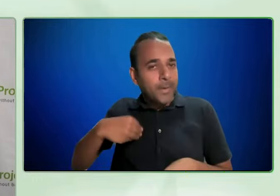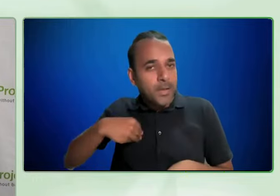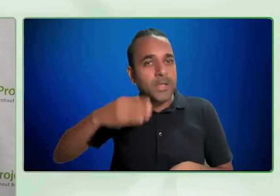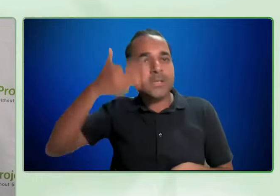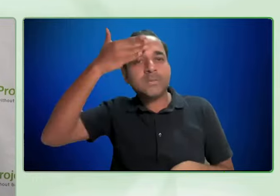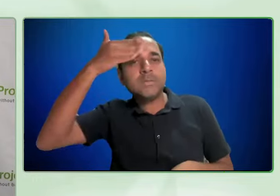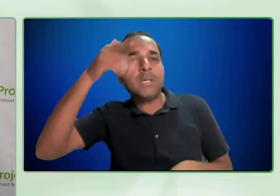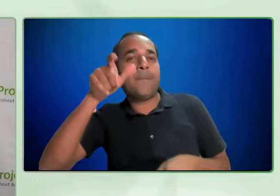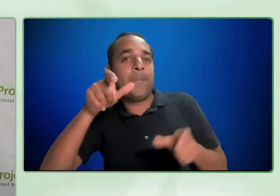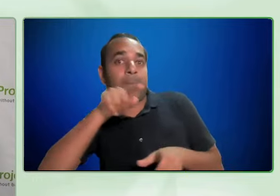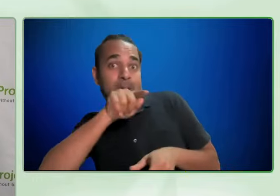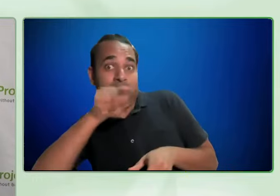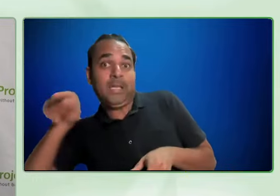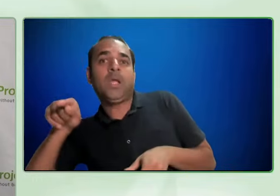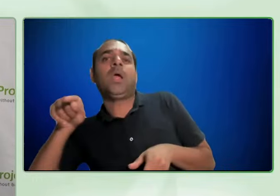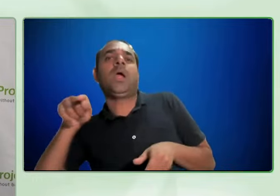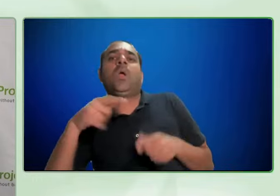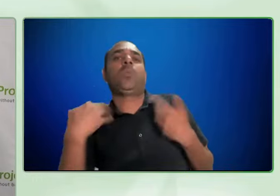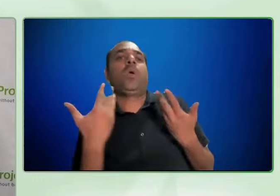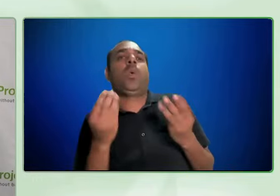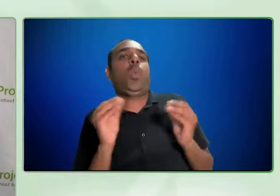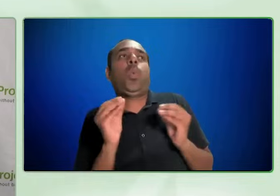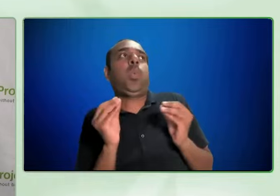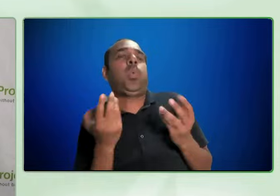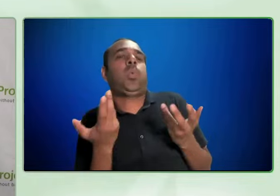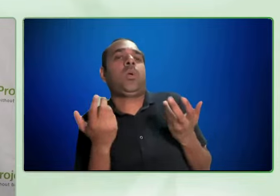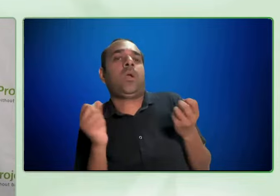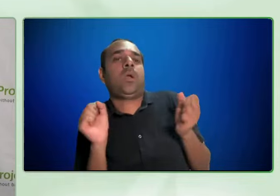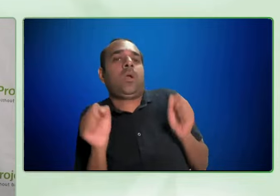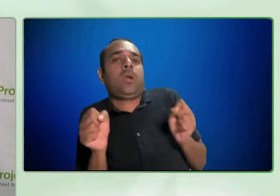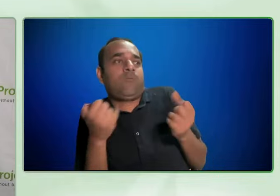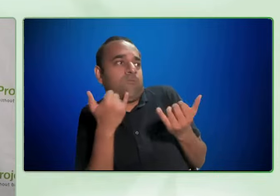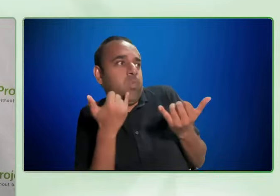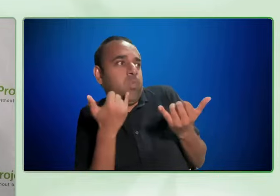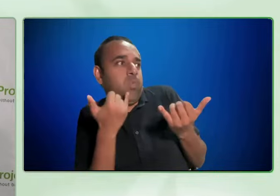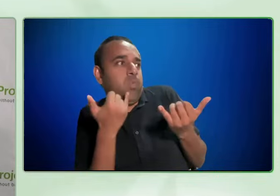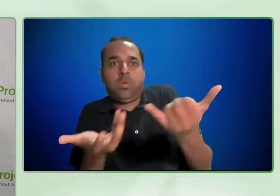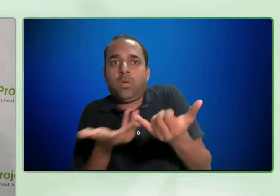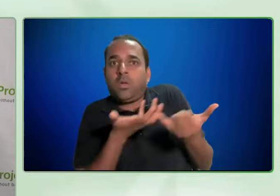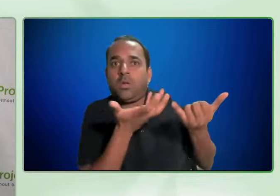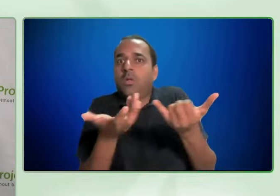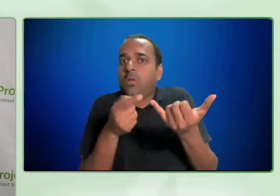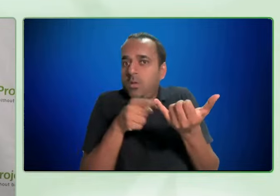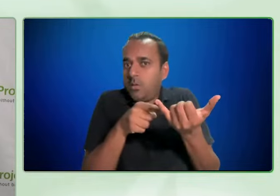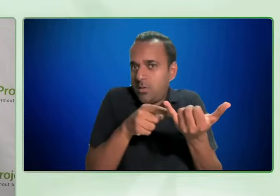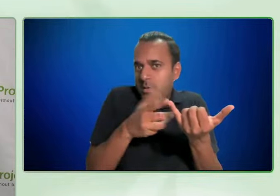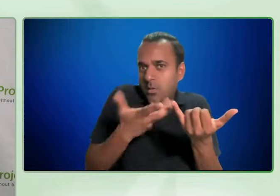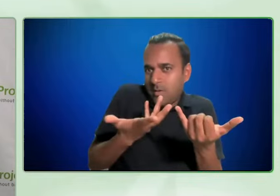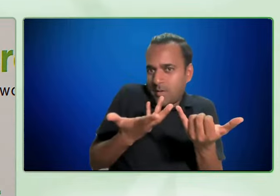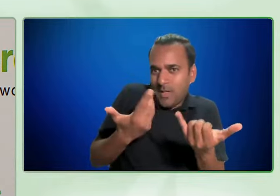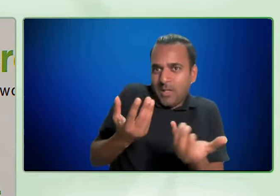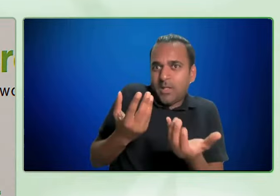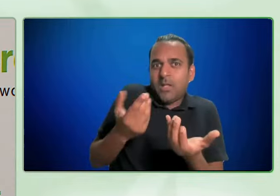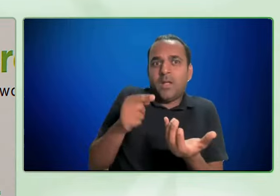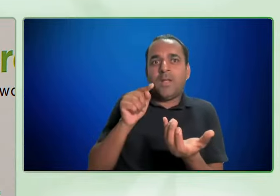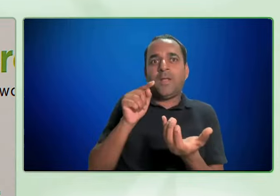Exactly. The curve cut effect - KLAUS MIESENBERGER: The example I always use